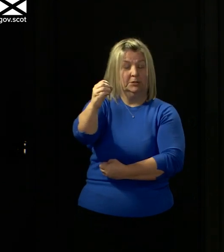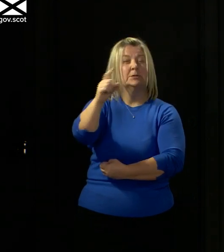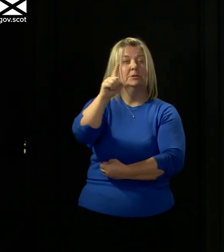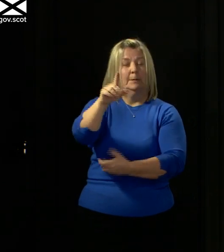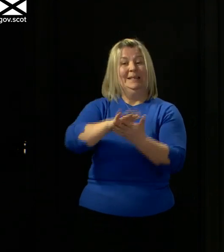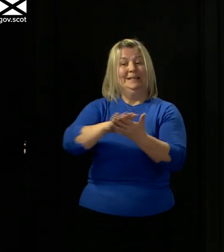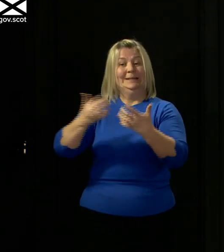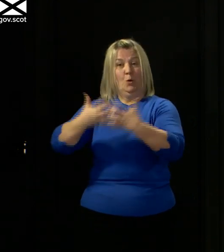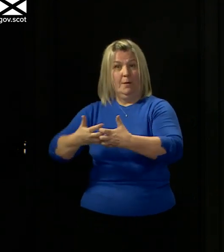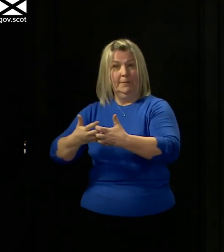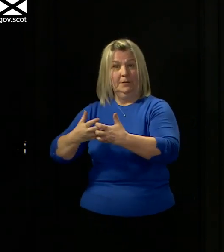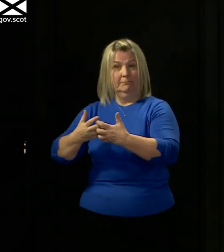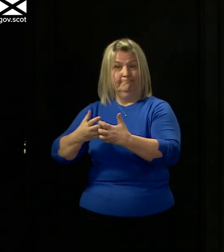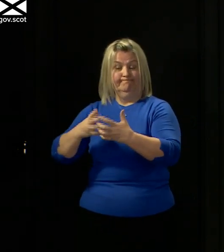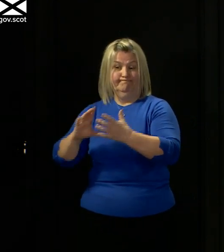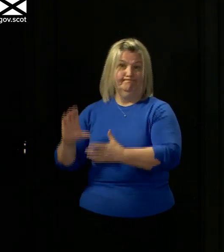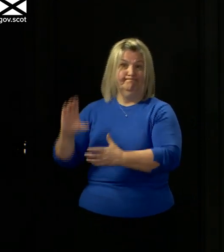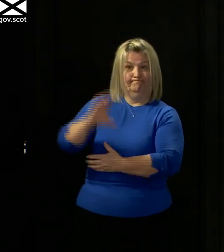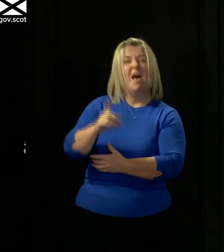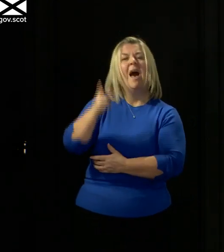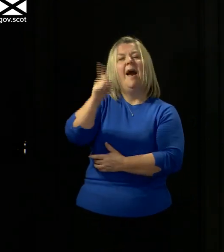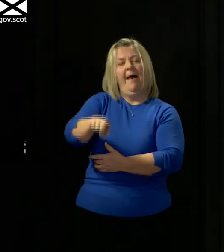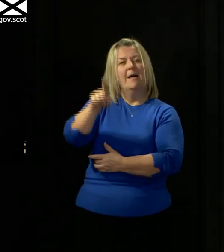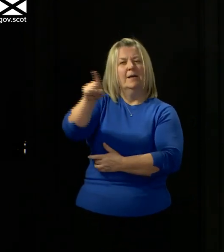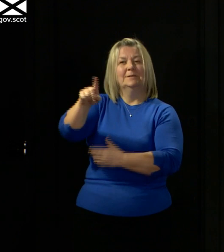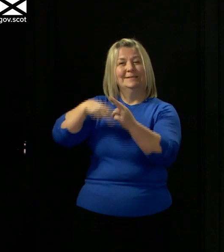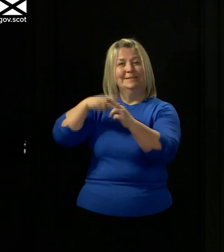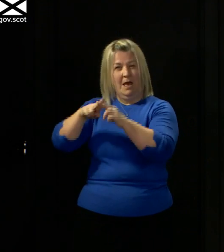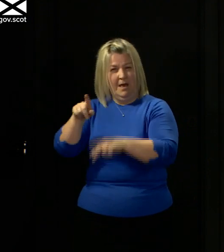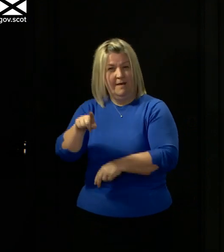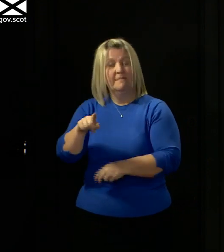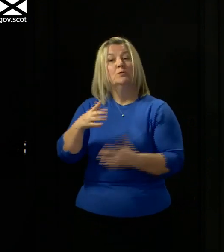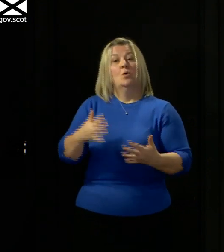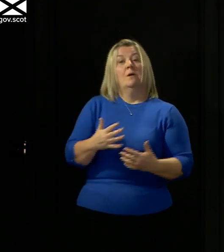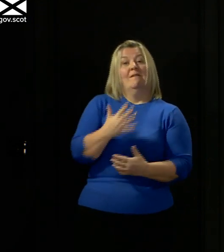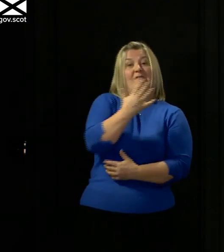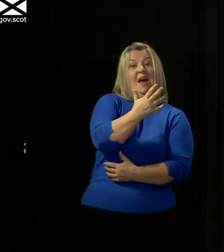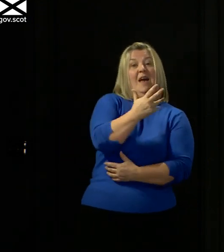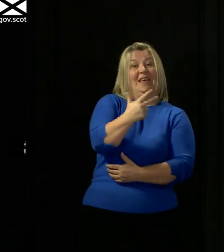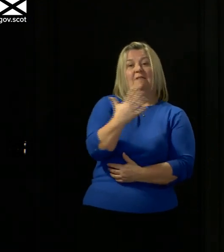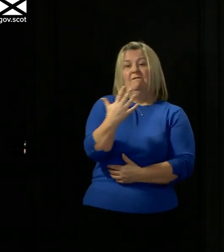capacity right now is 585 that doesn't include the NHS Louisa Jordan because as